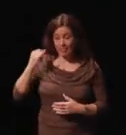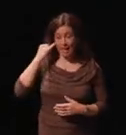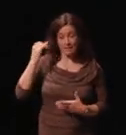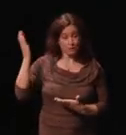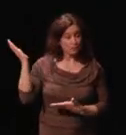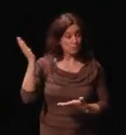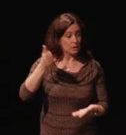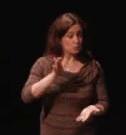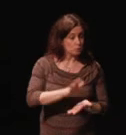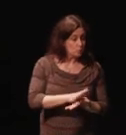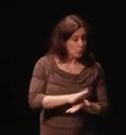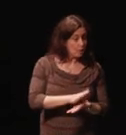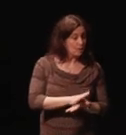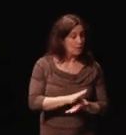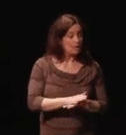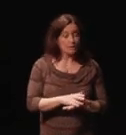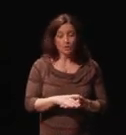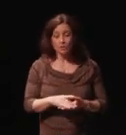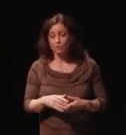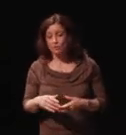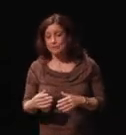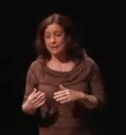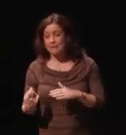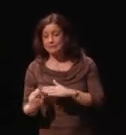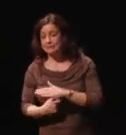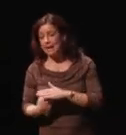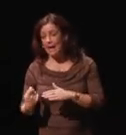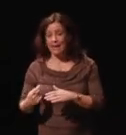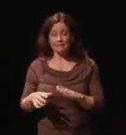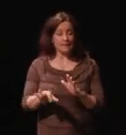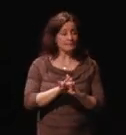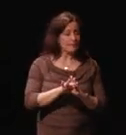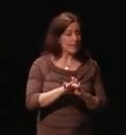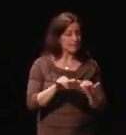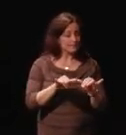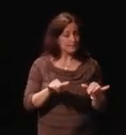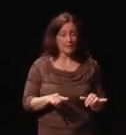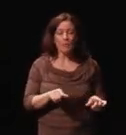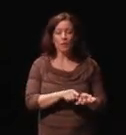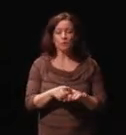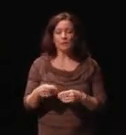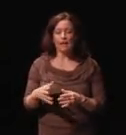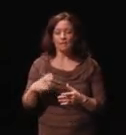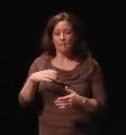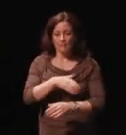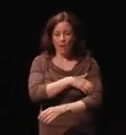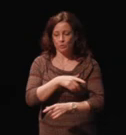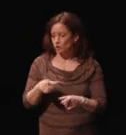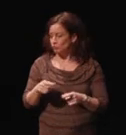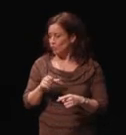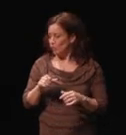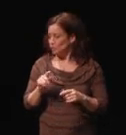your schoolwork there without a scan and select system. But it also gave you the power to control toys, like this toy train.